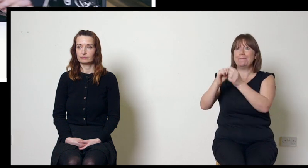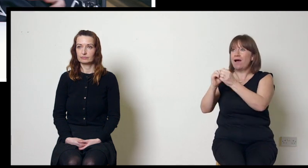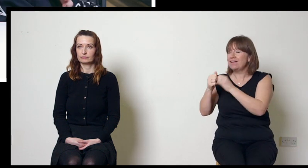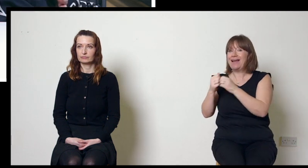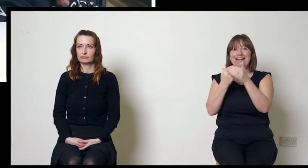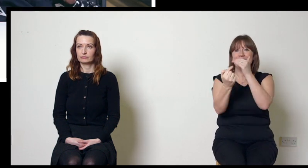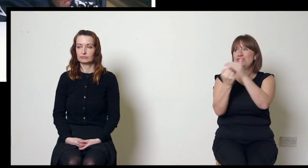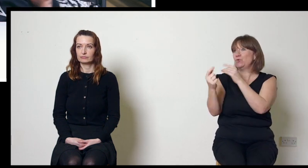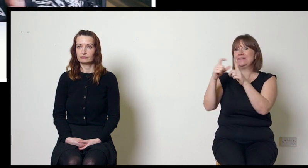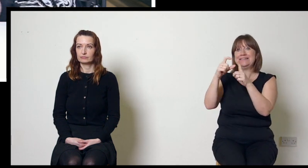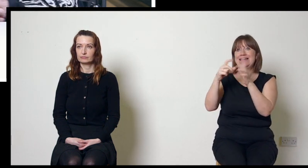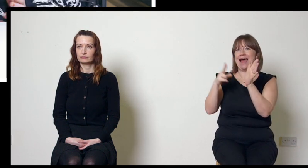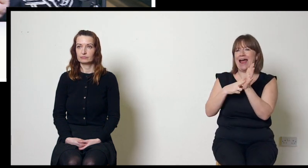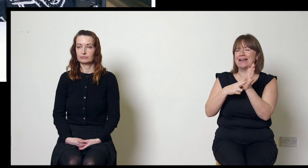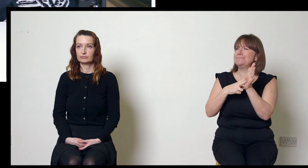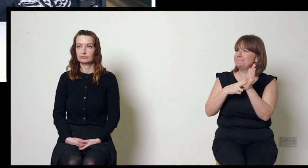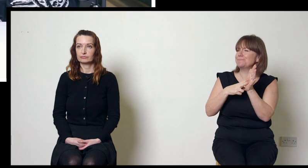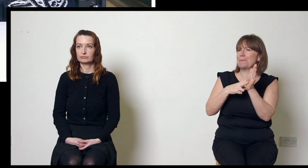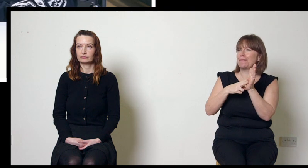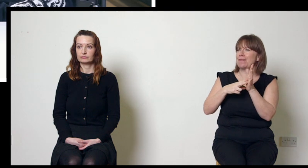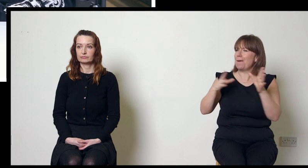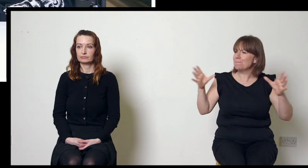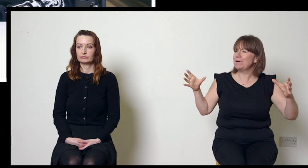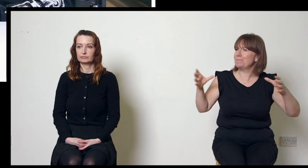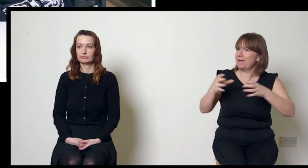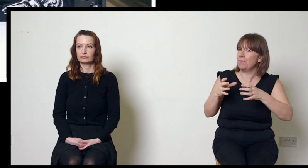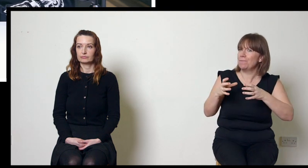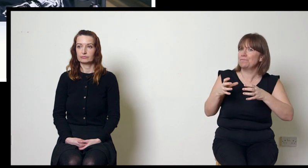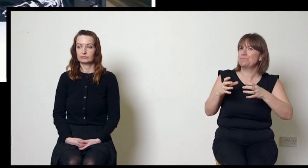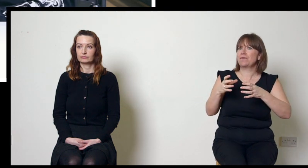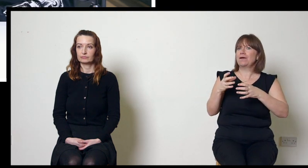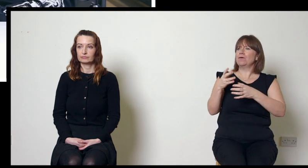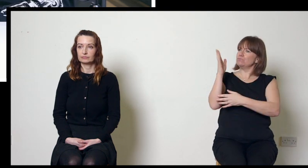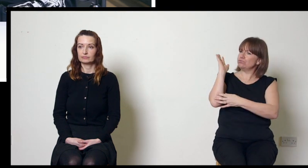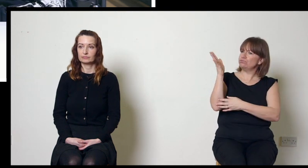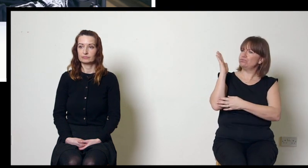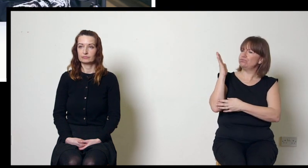And then kind of bring them… bring people together for a kind of a talking workshop really, an open chat